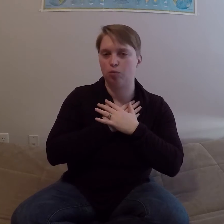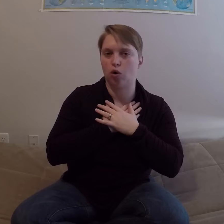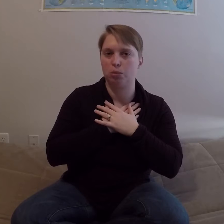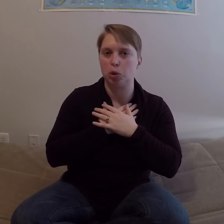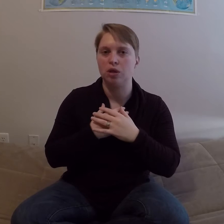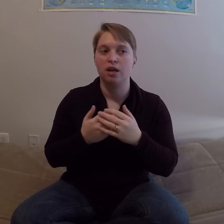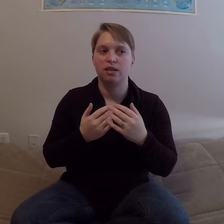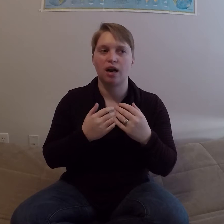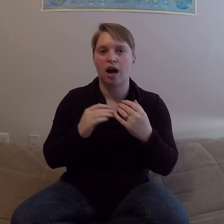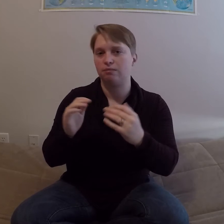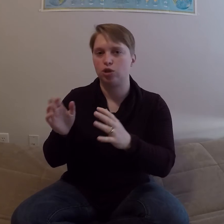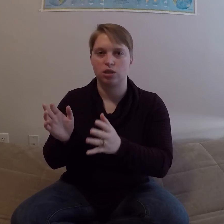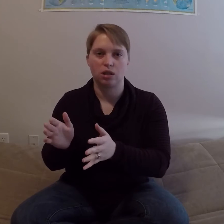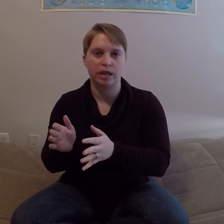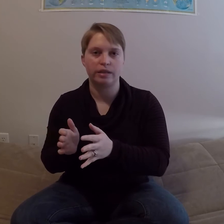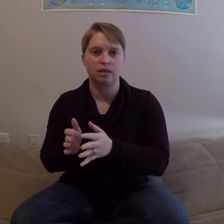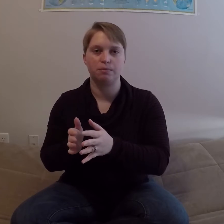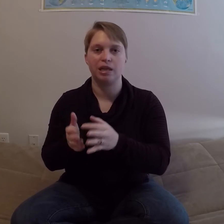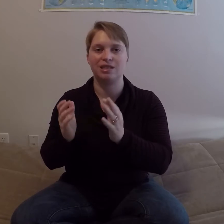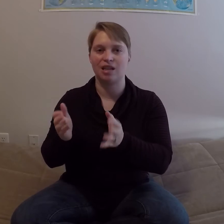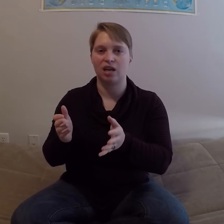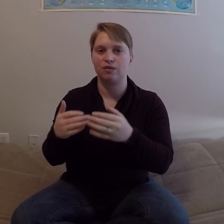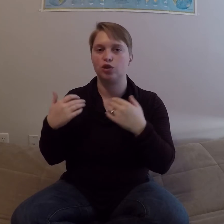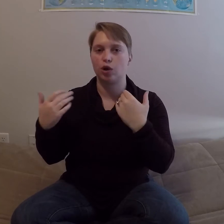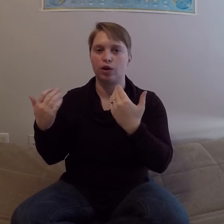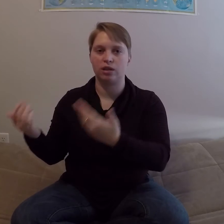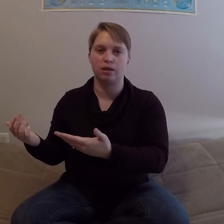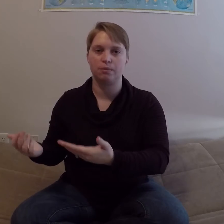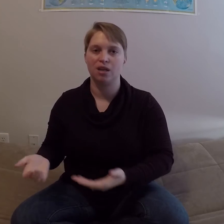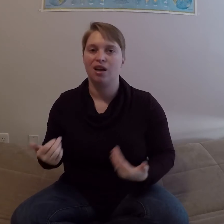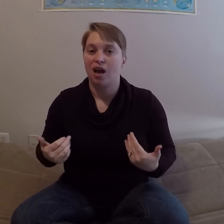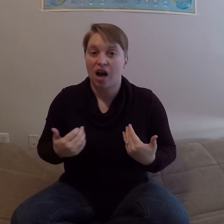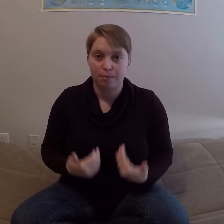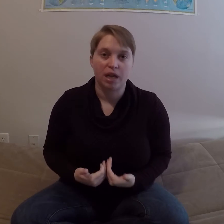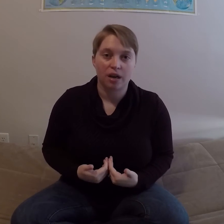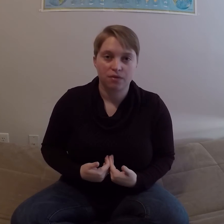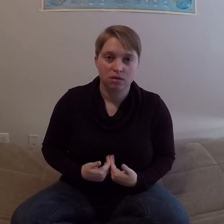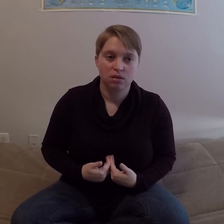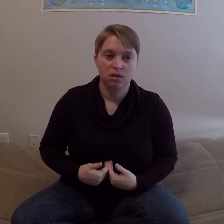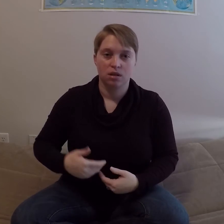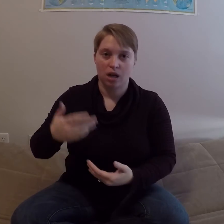normal, that I’m just like them instead of showing them I’m deaf and I have